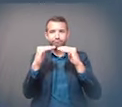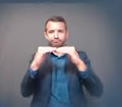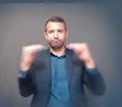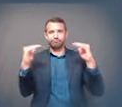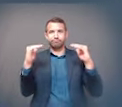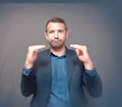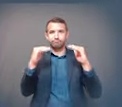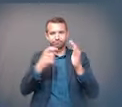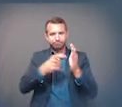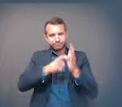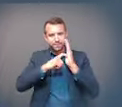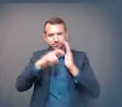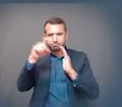from the branch of equity.